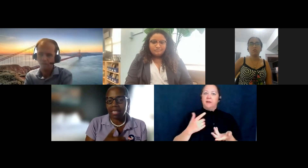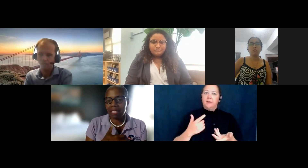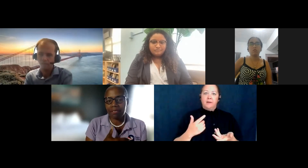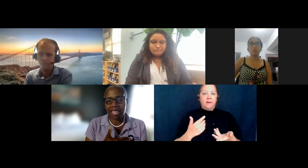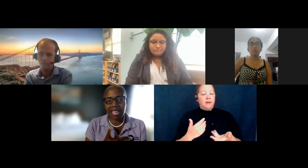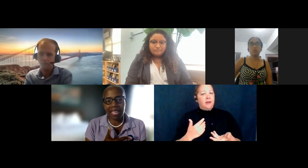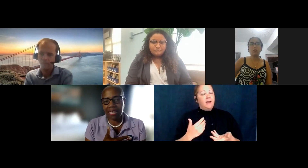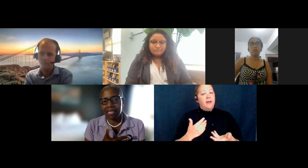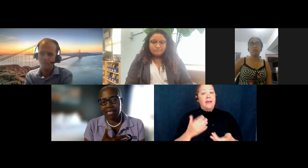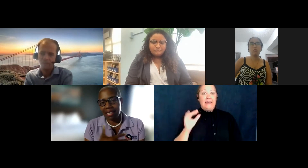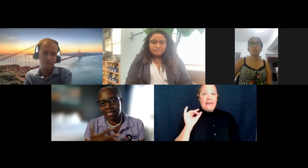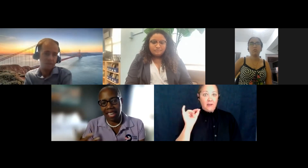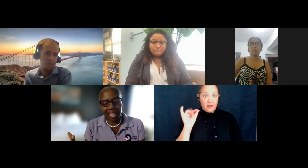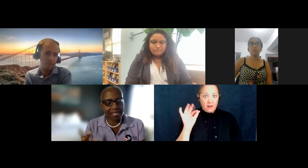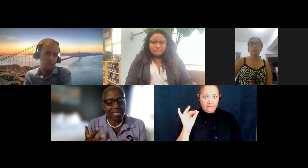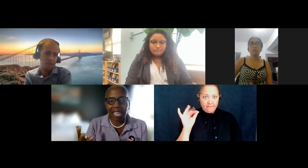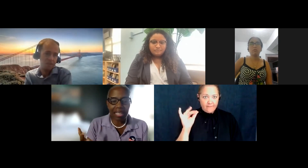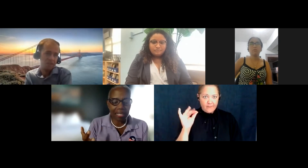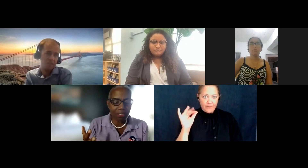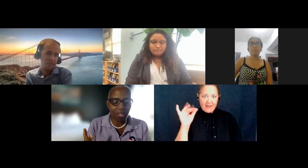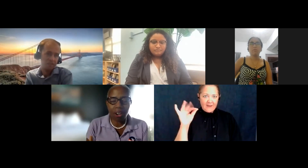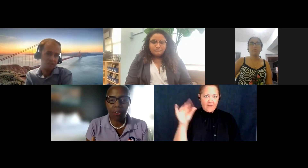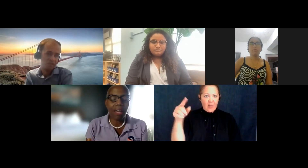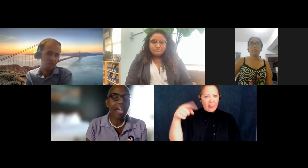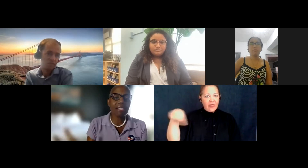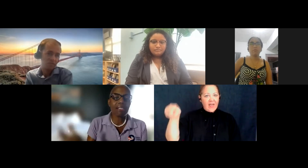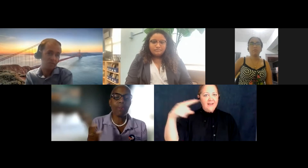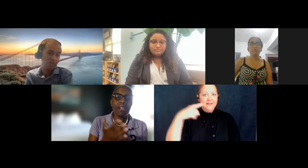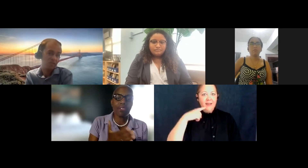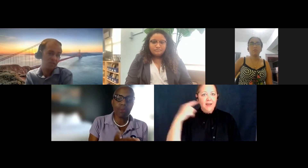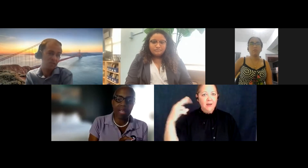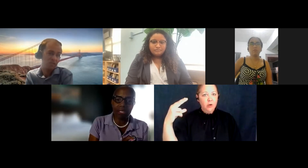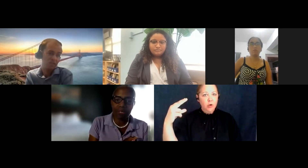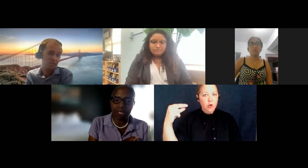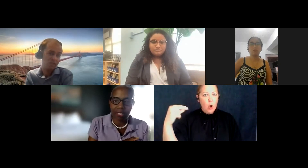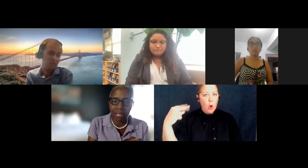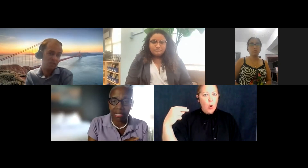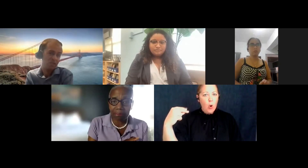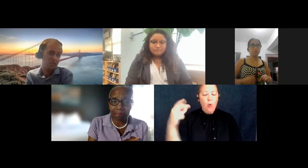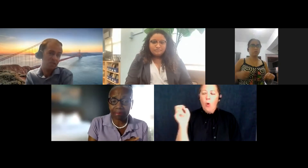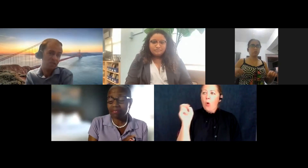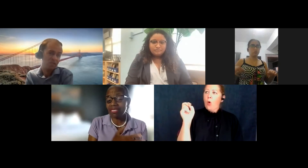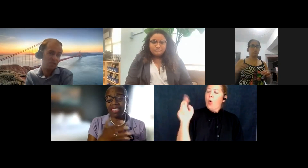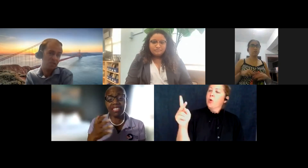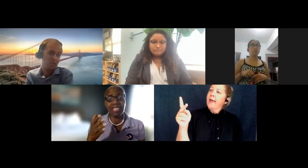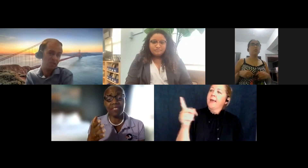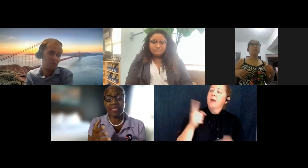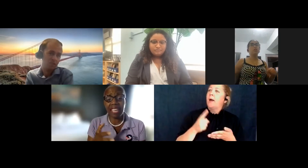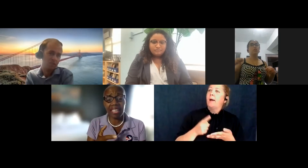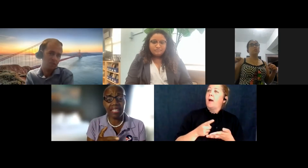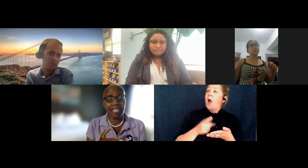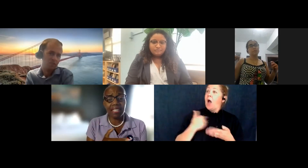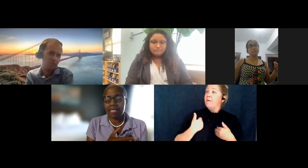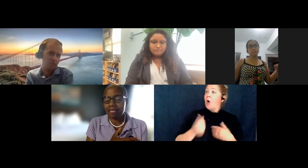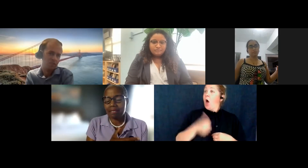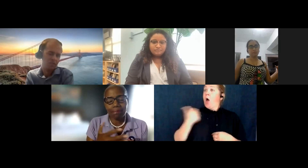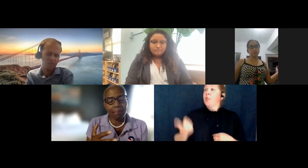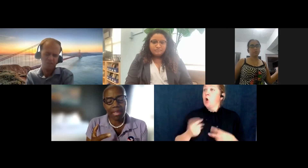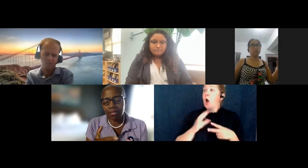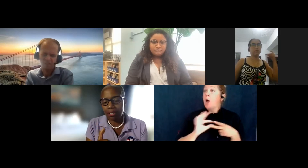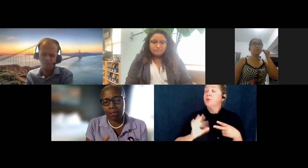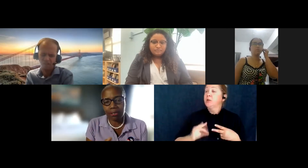If they say no, ask what other way you can do it. If they make you go to